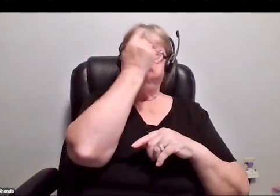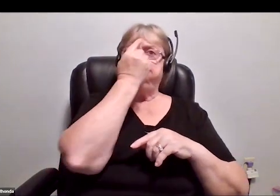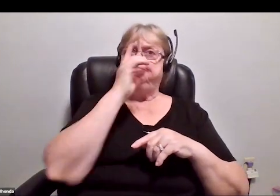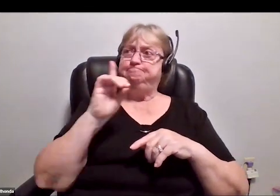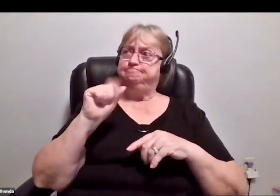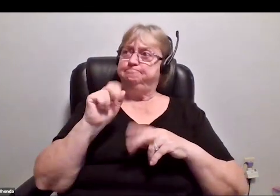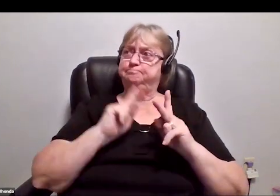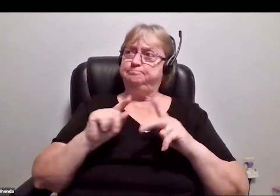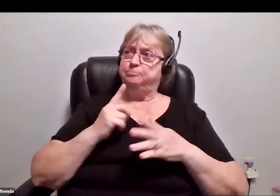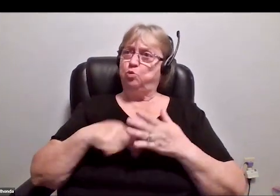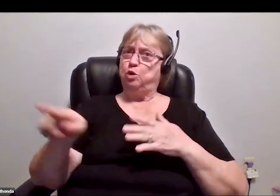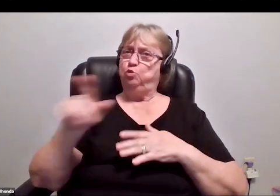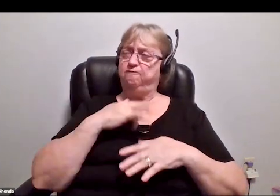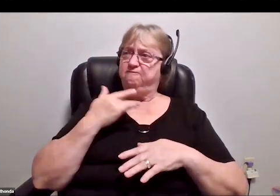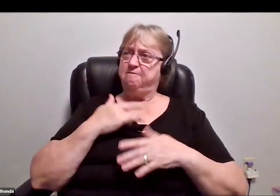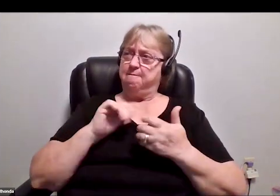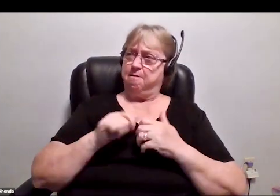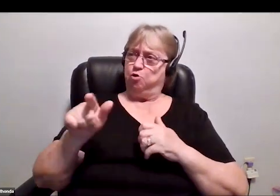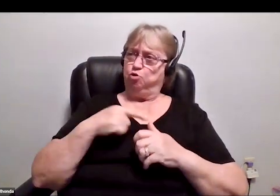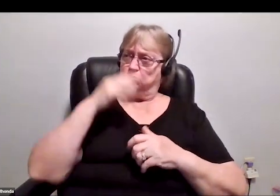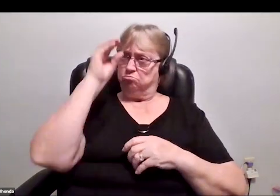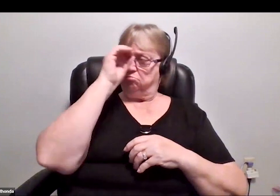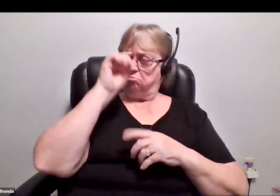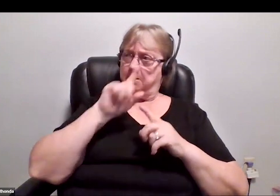about these particular environments and what it would mean,